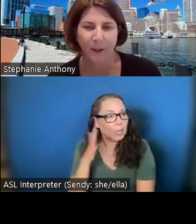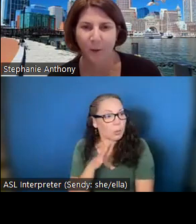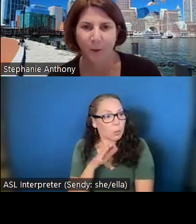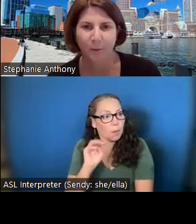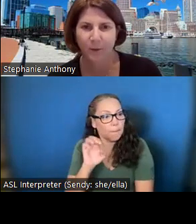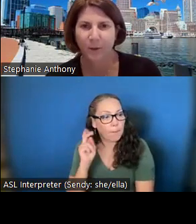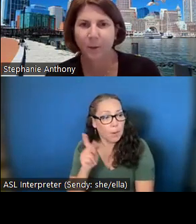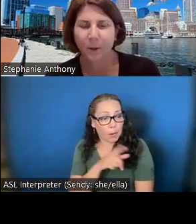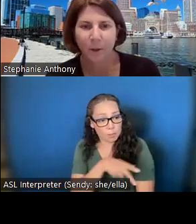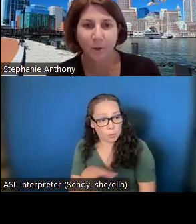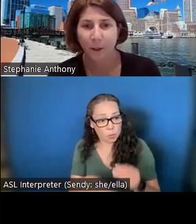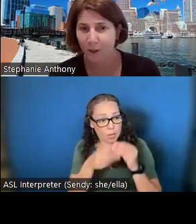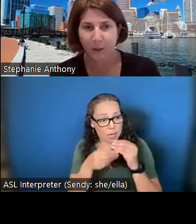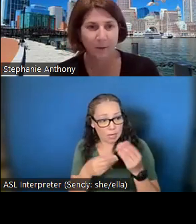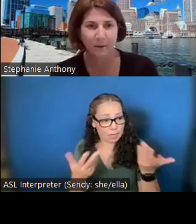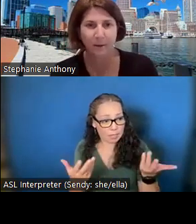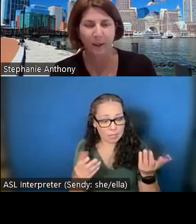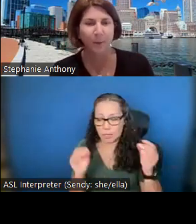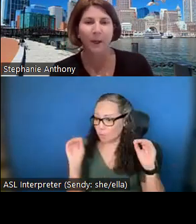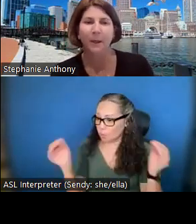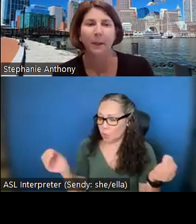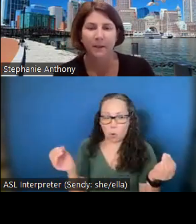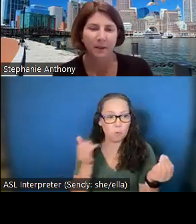know there's you know a no wrongo Leadership Council getting up and running but it's you